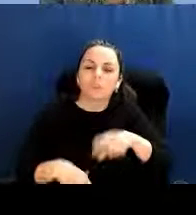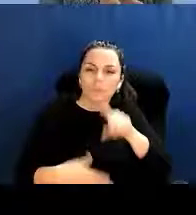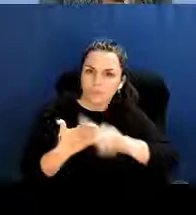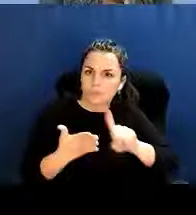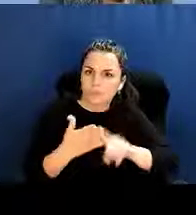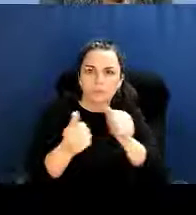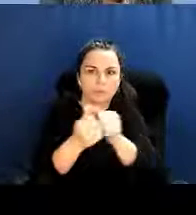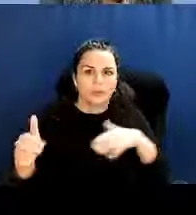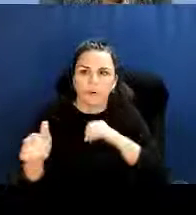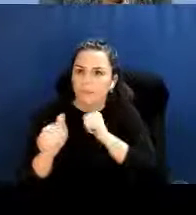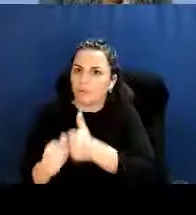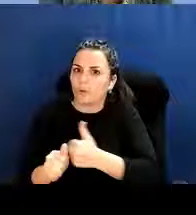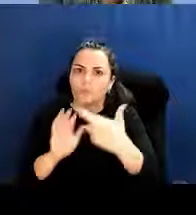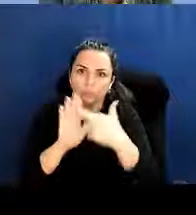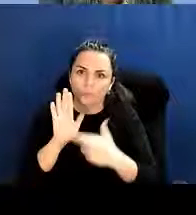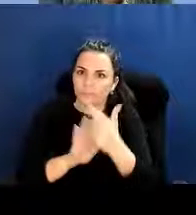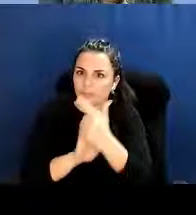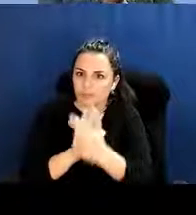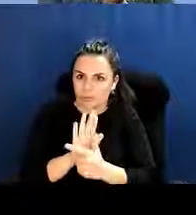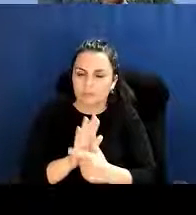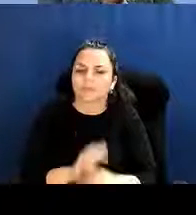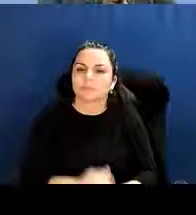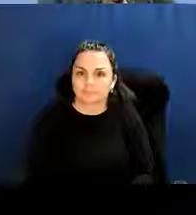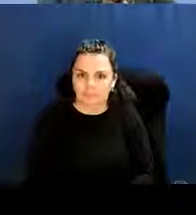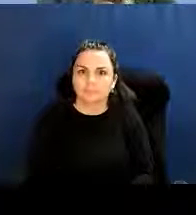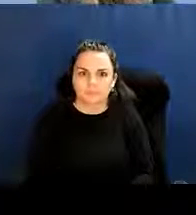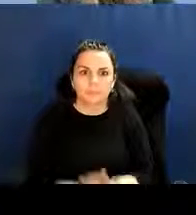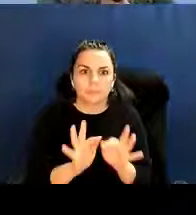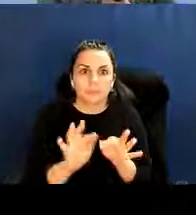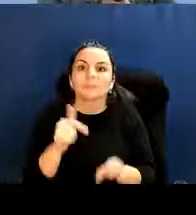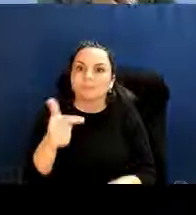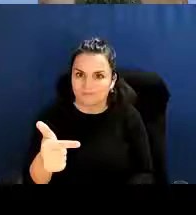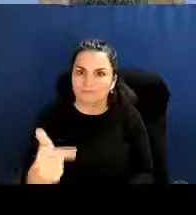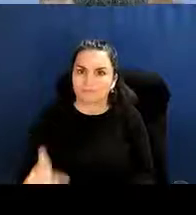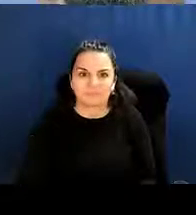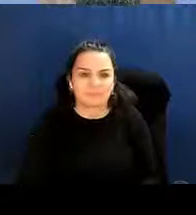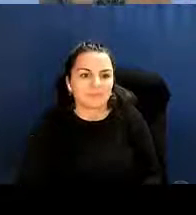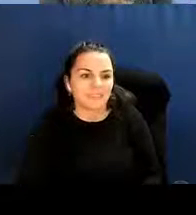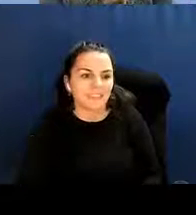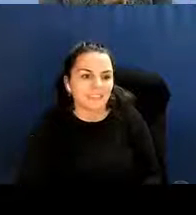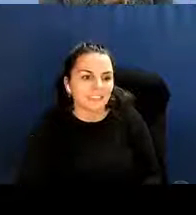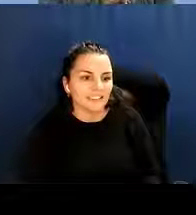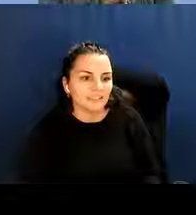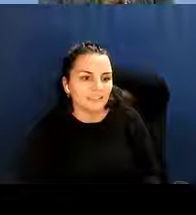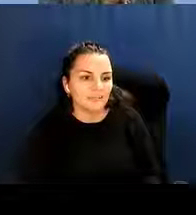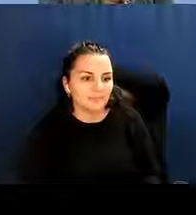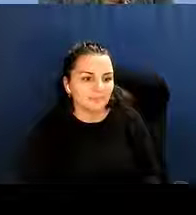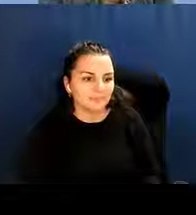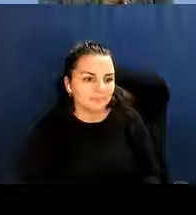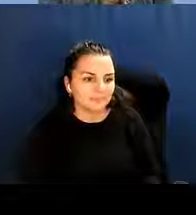of those requirements. Now OHRP encourages investigators and institutions